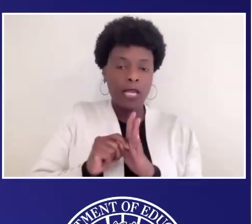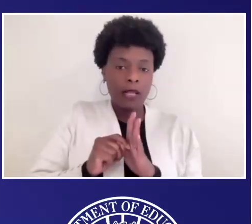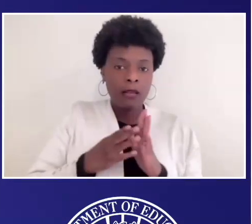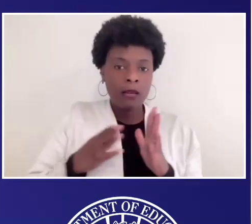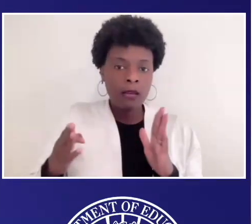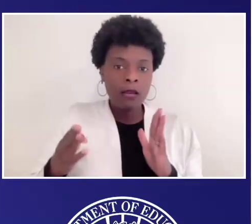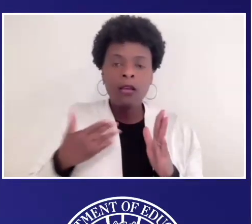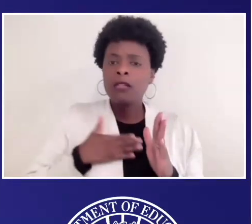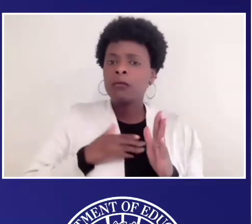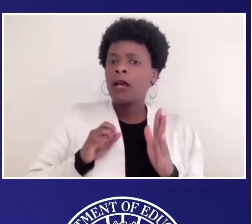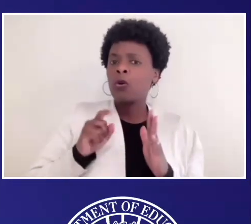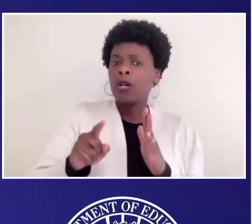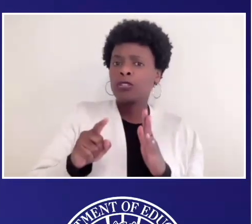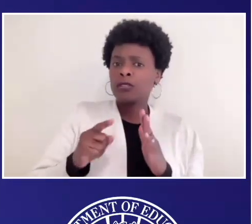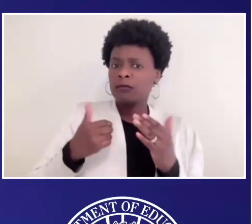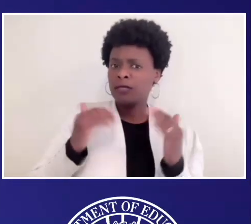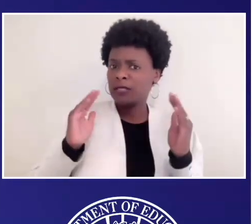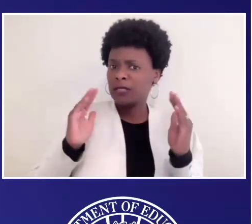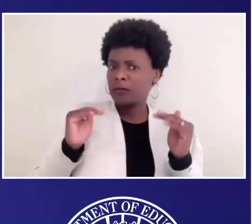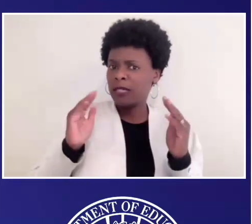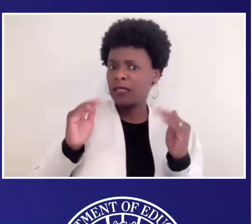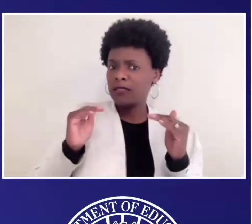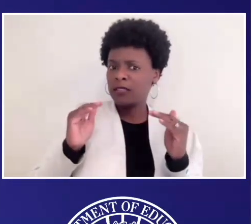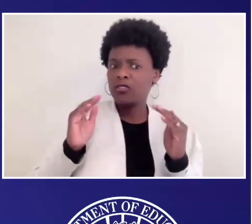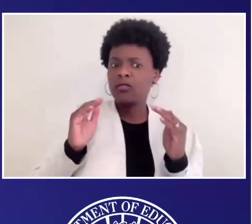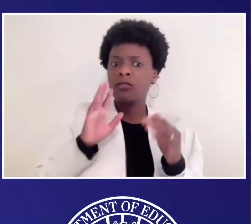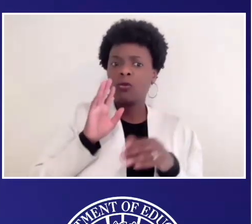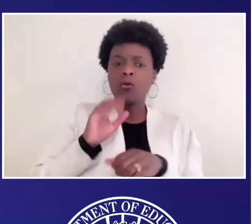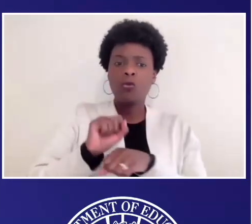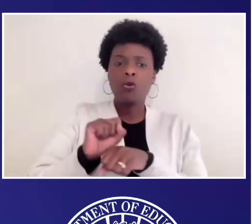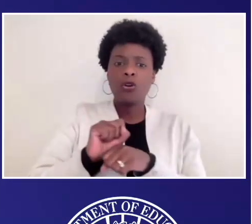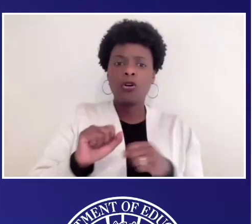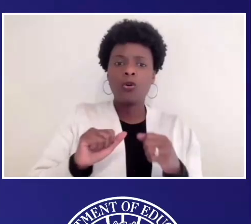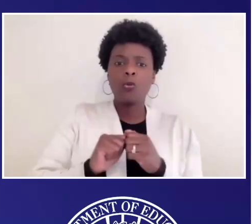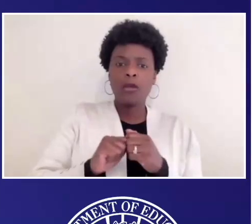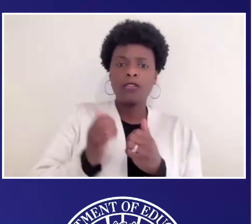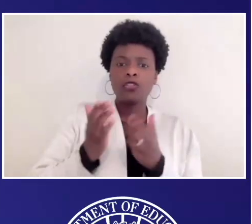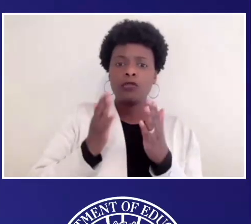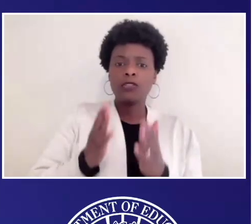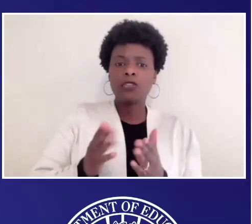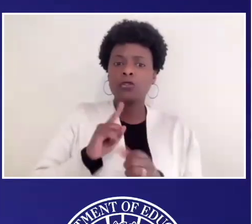is the expectation that there's intent to work with servicers, to commit to operationalizing that by the effective date